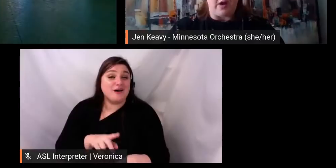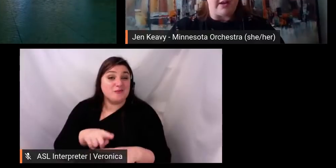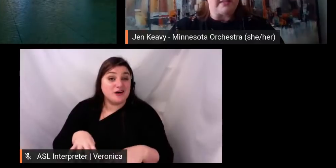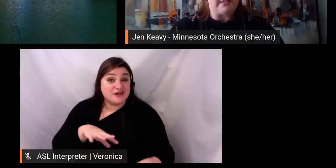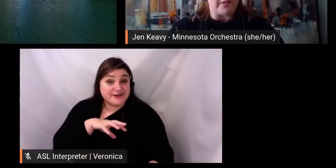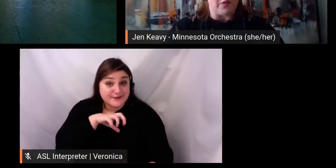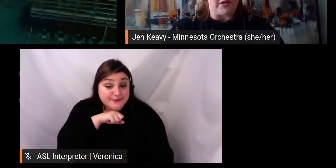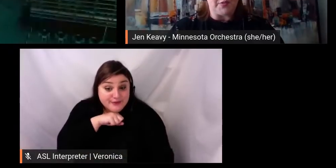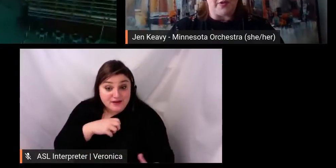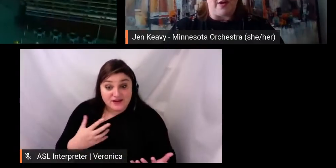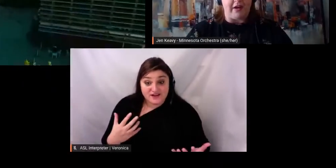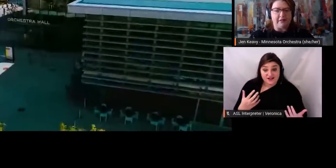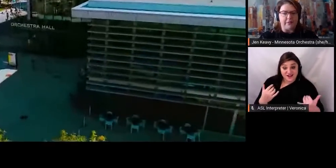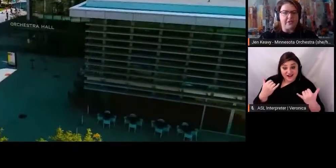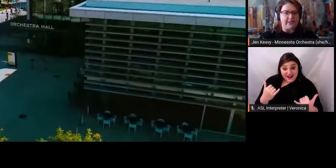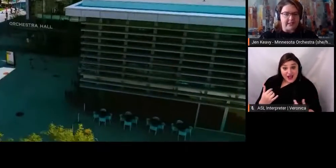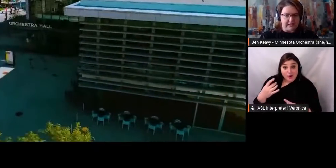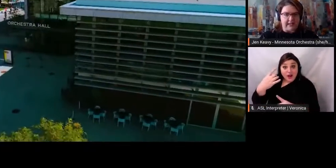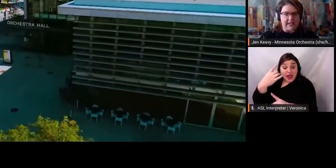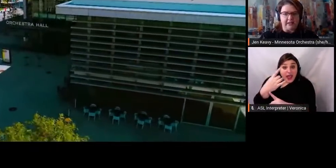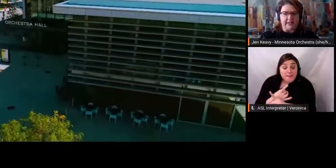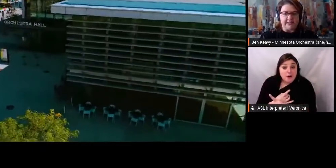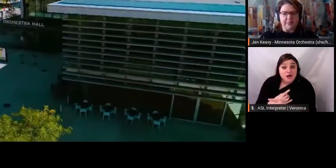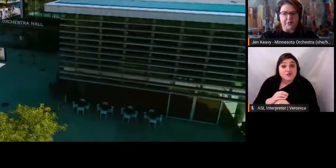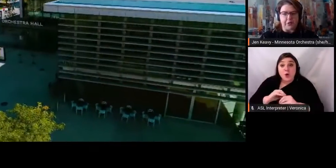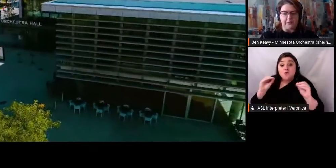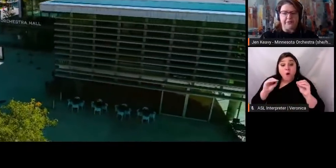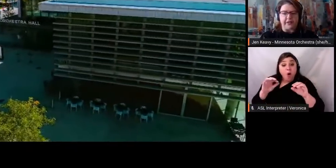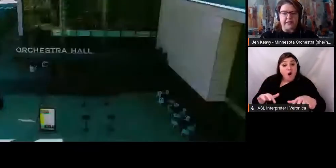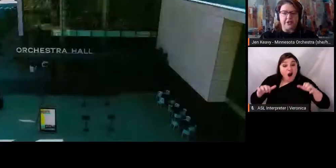audiences in Orchestra Hall, which you're seeing here in some drone footage.